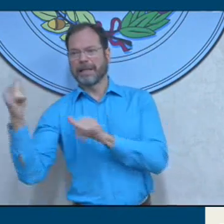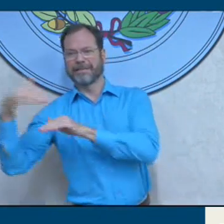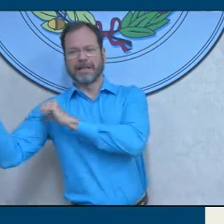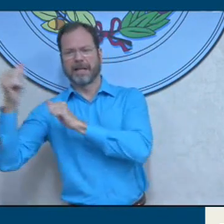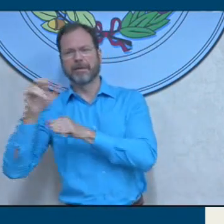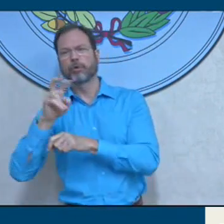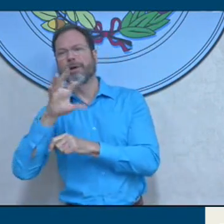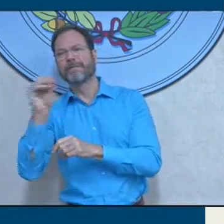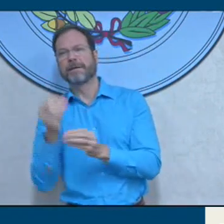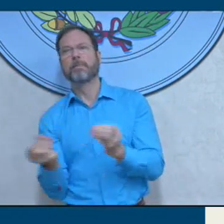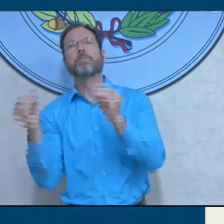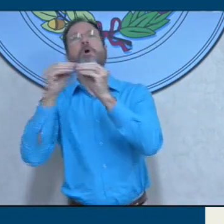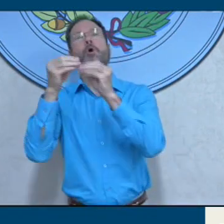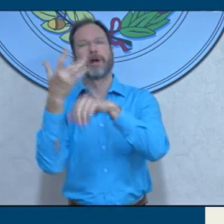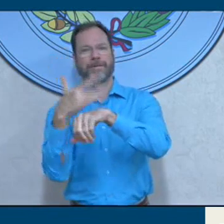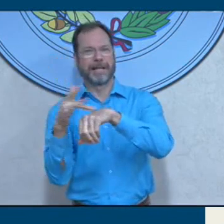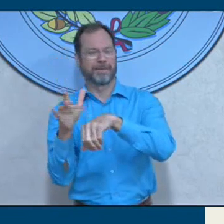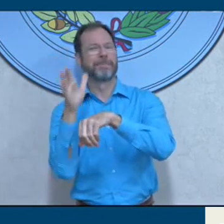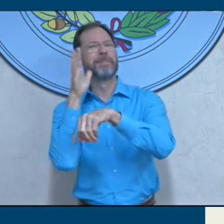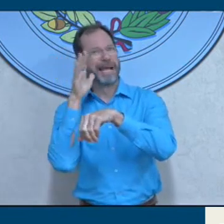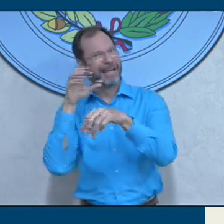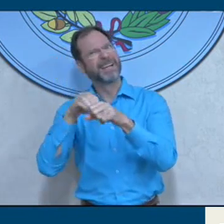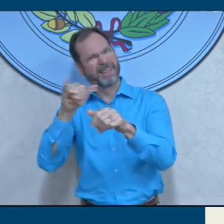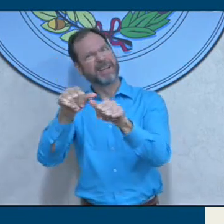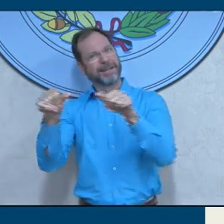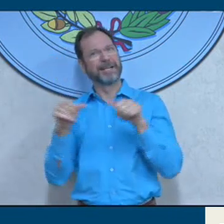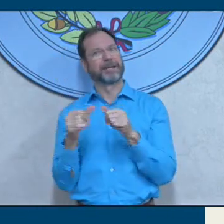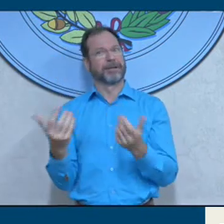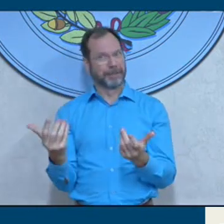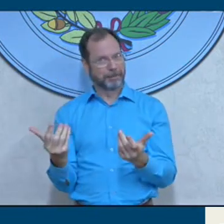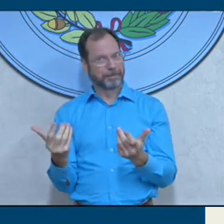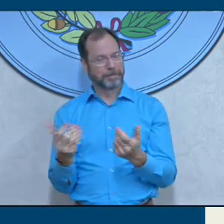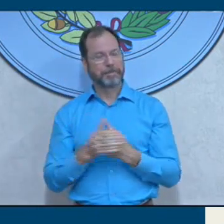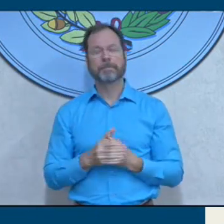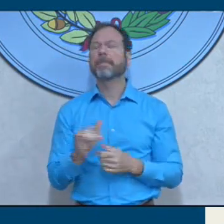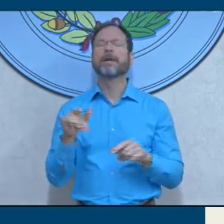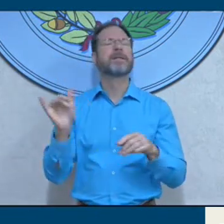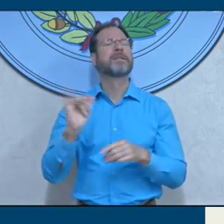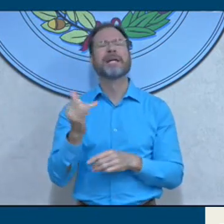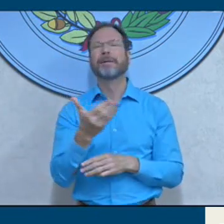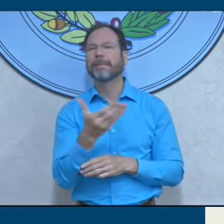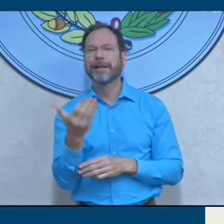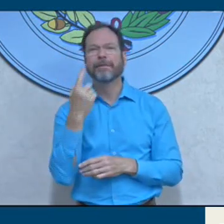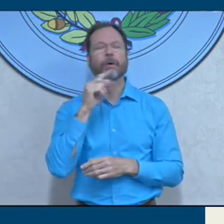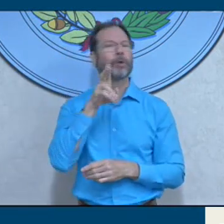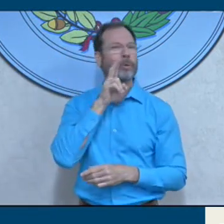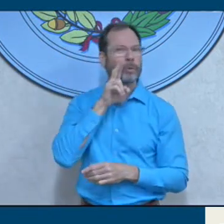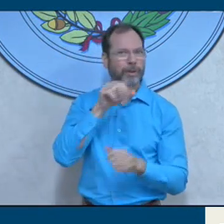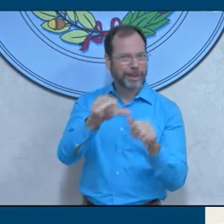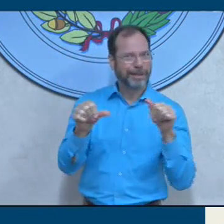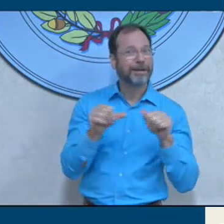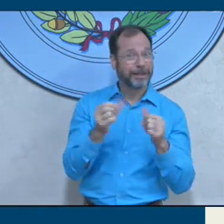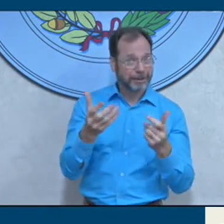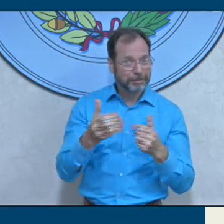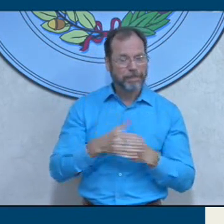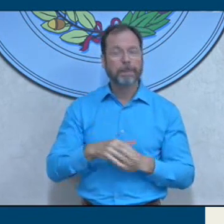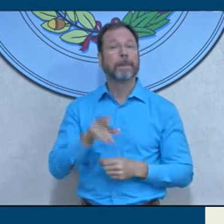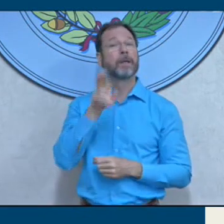FORWARD TODAY BECAUSE OF COVID-19 IT TURNED OUT THAT THERE WERE ABOUT 250 BEDS MORE